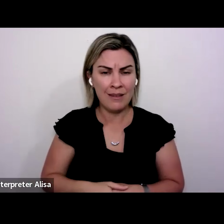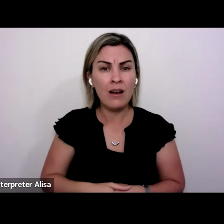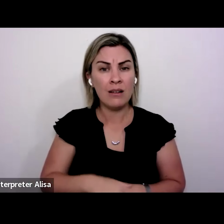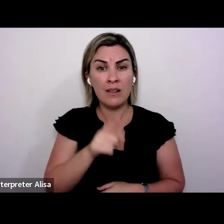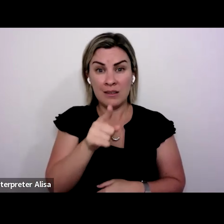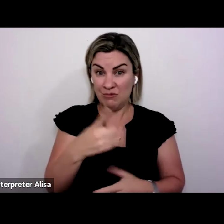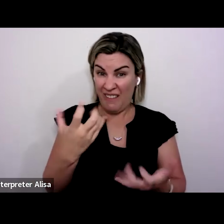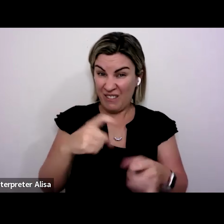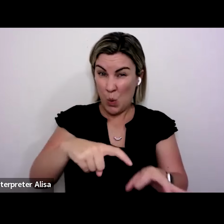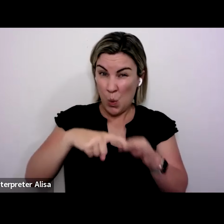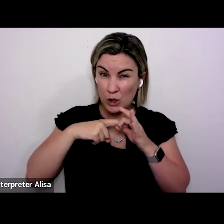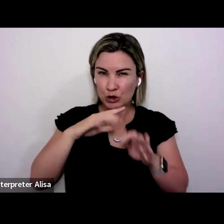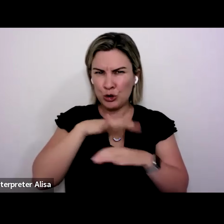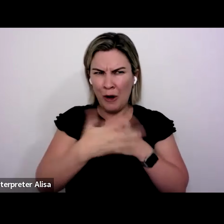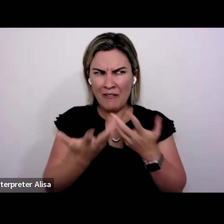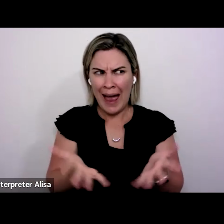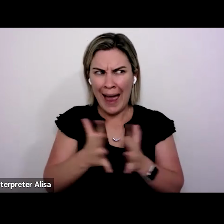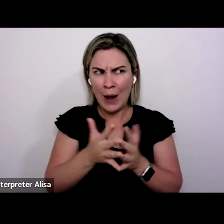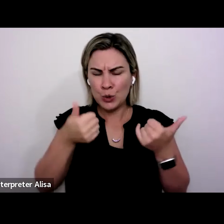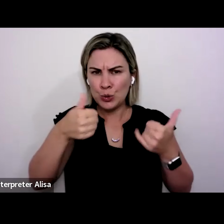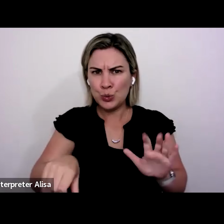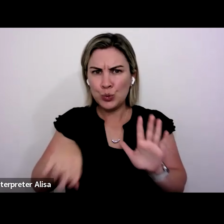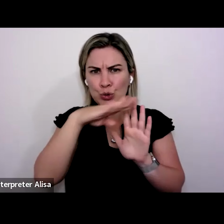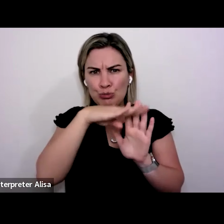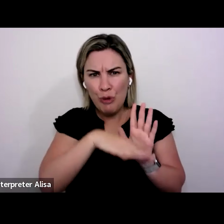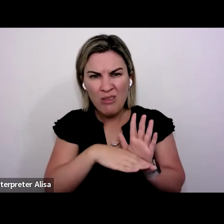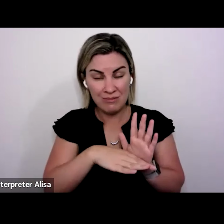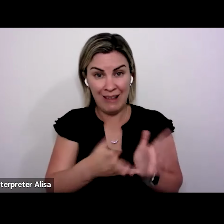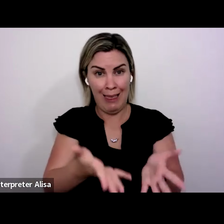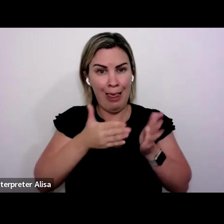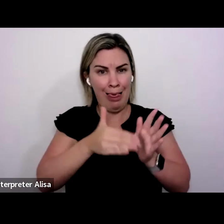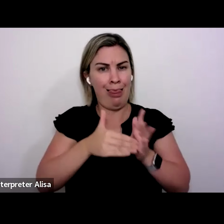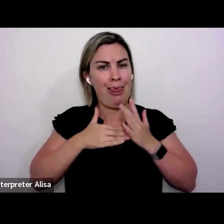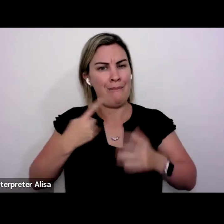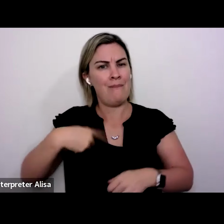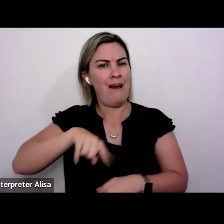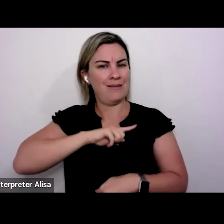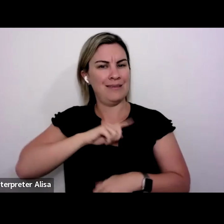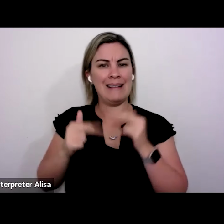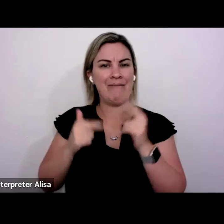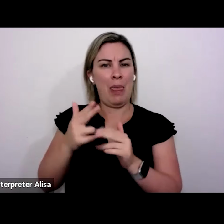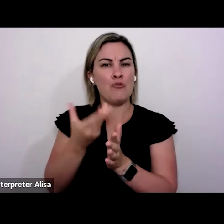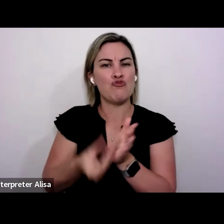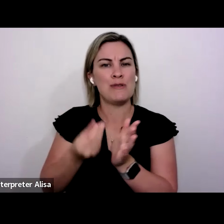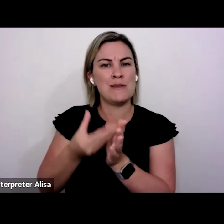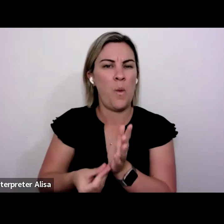as well as help us develop ideas for more resources. You can get in touch with us by email on